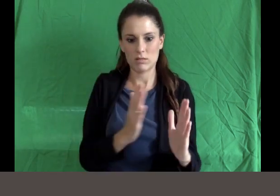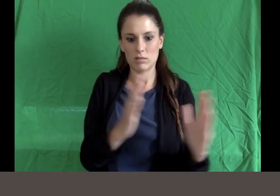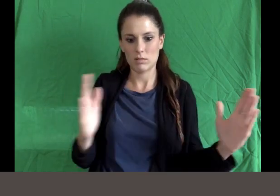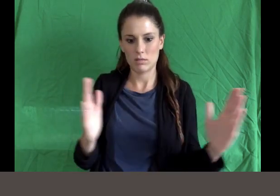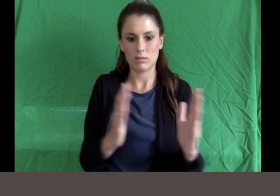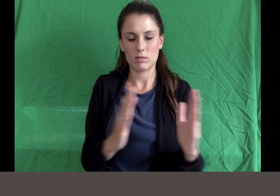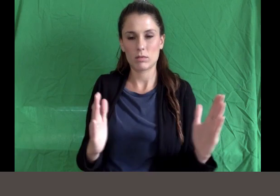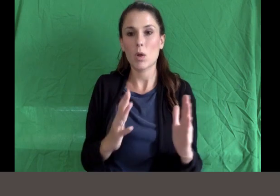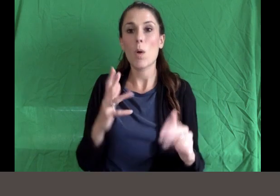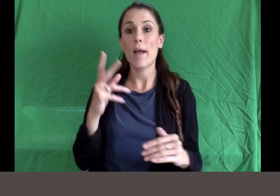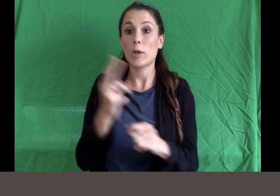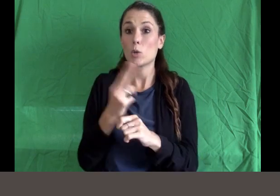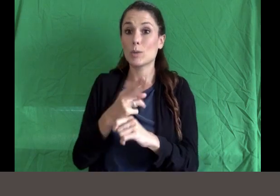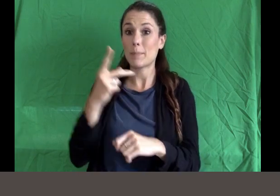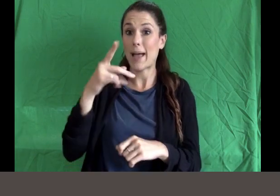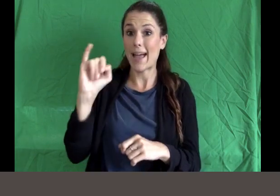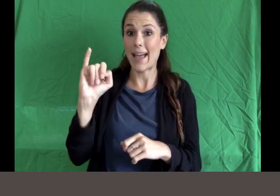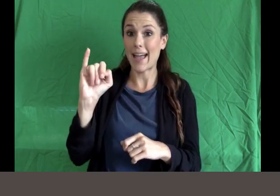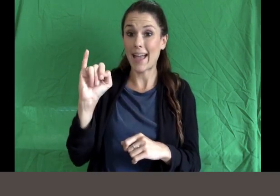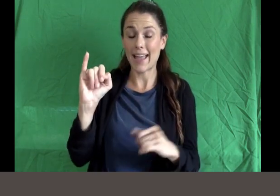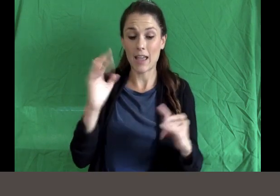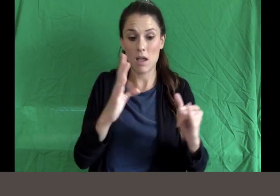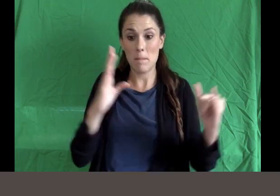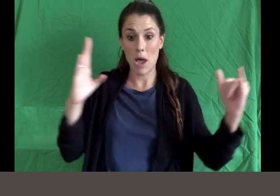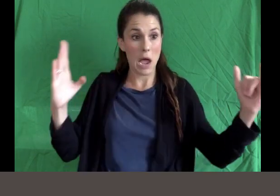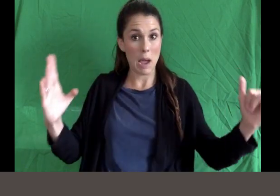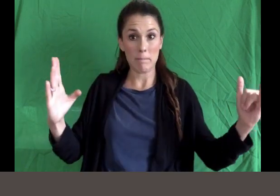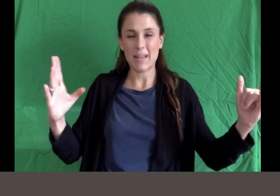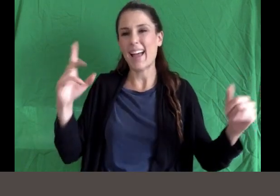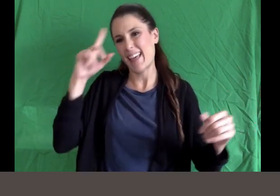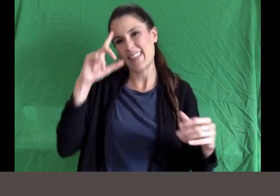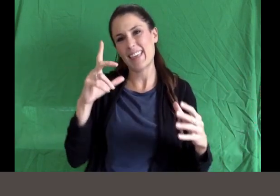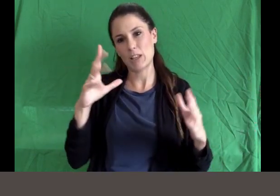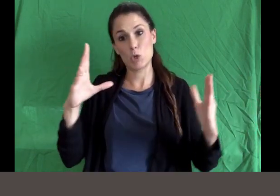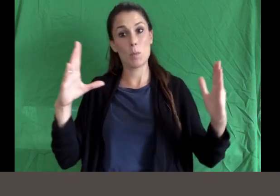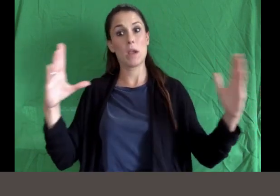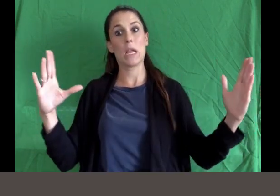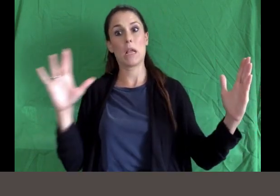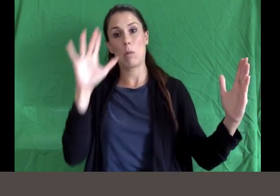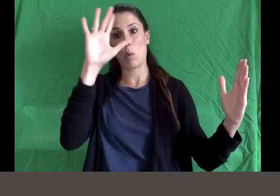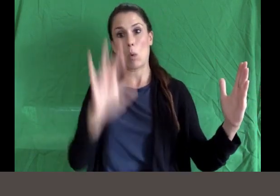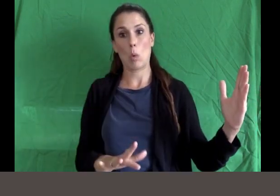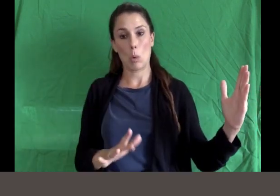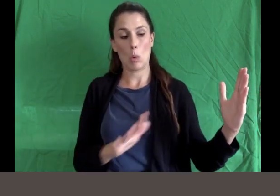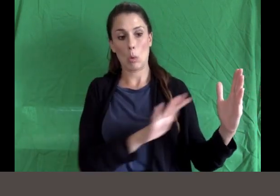and my underlying data or my above lying data i should say and so Matplotlib gives us very fine